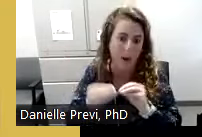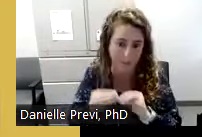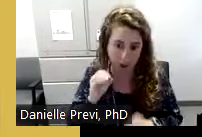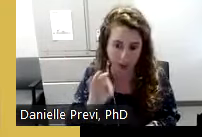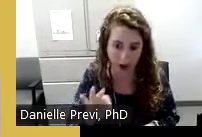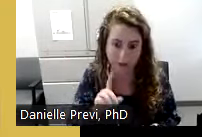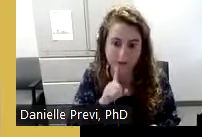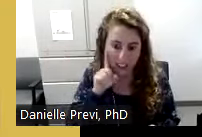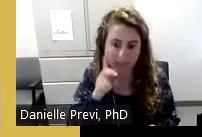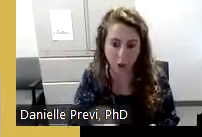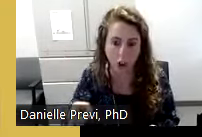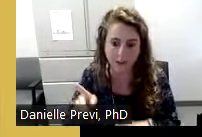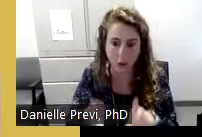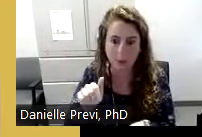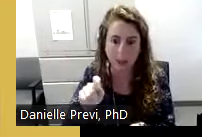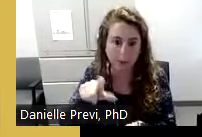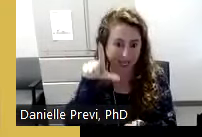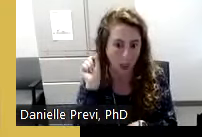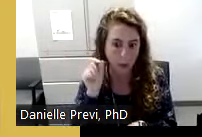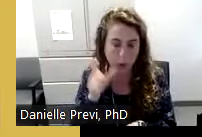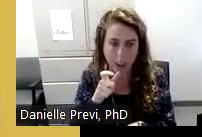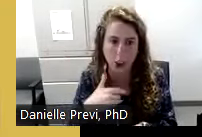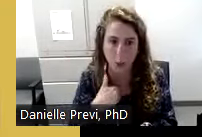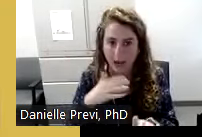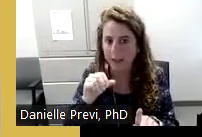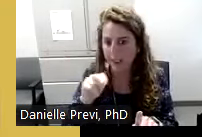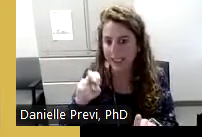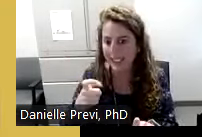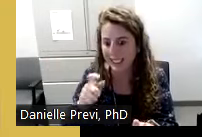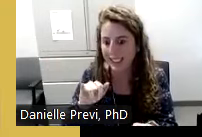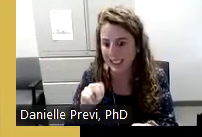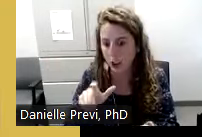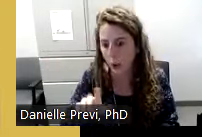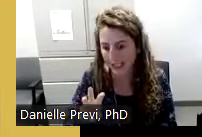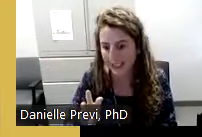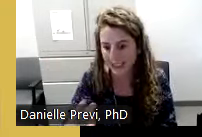So huge, huge number in deaf and hard of hearing folks at Gallaudet University were